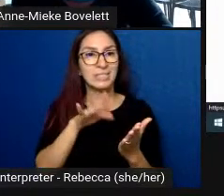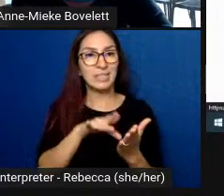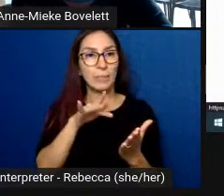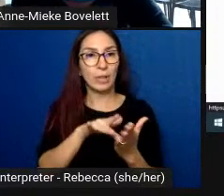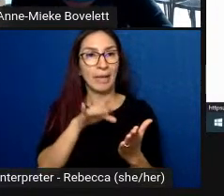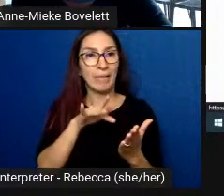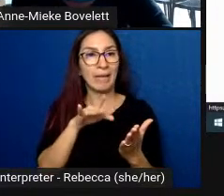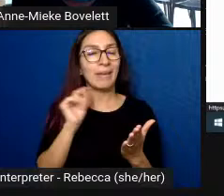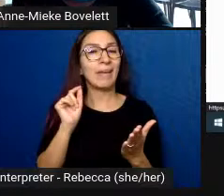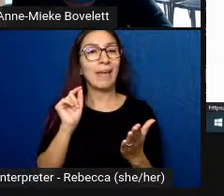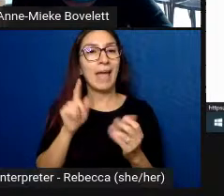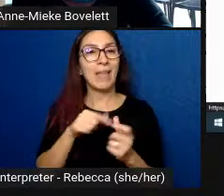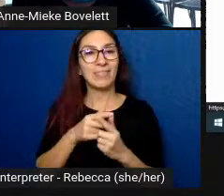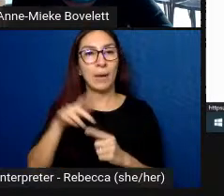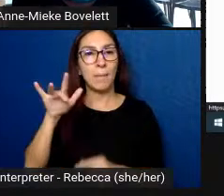As soon as the video starts you